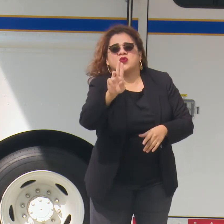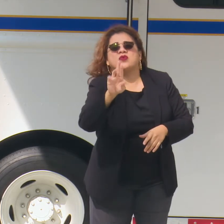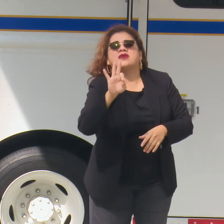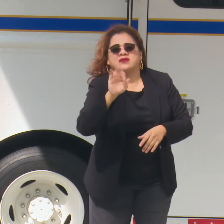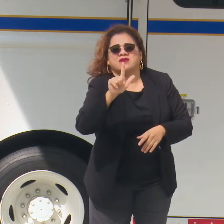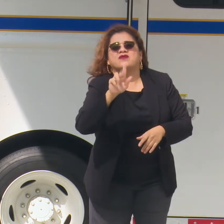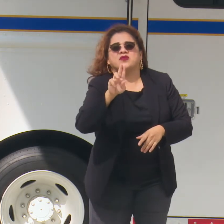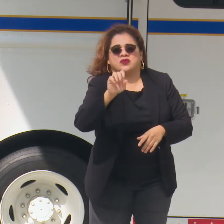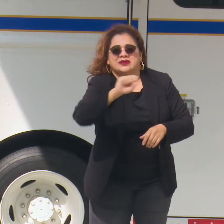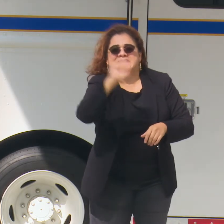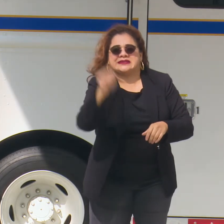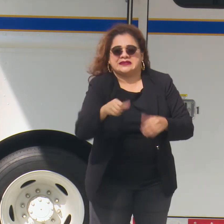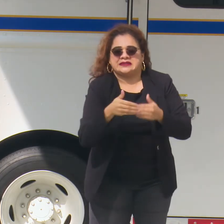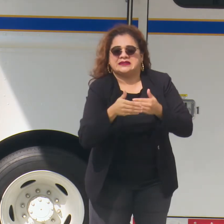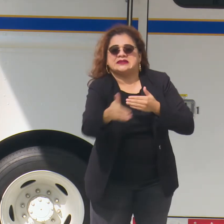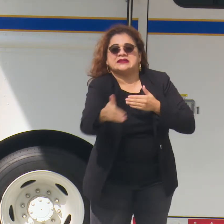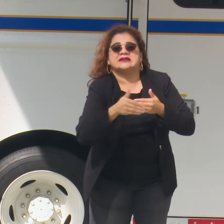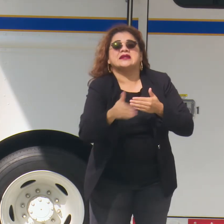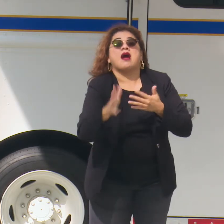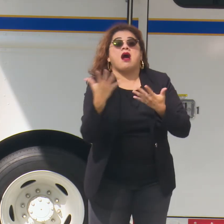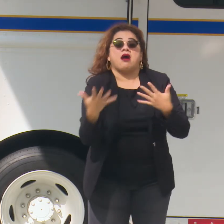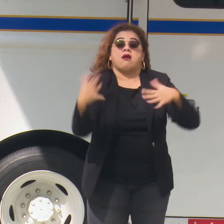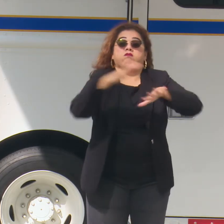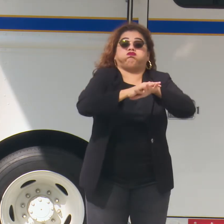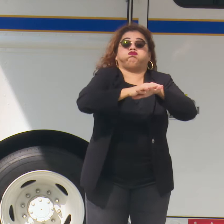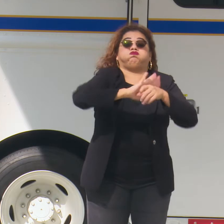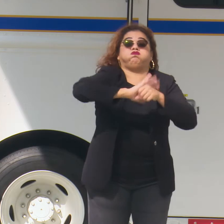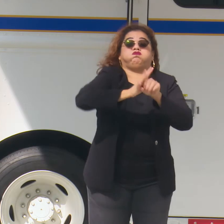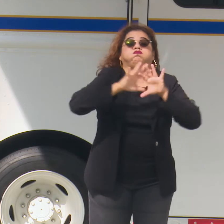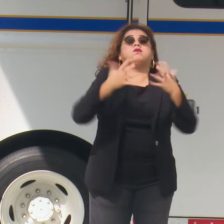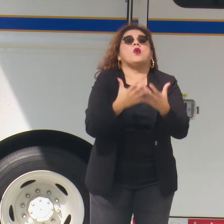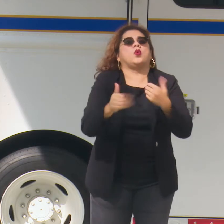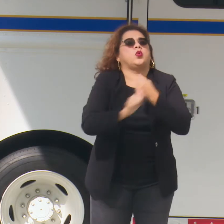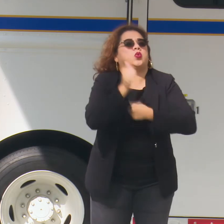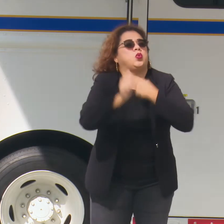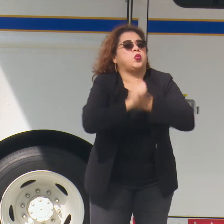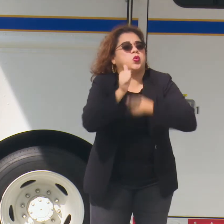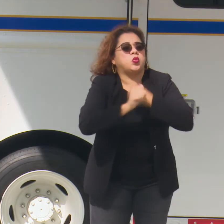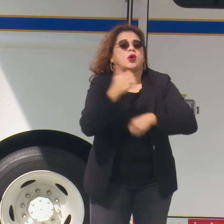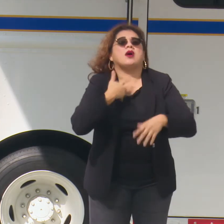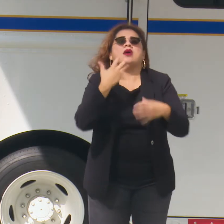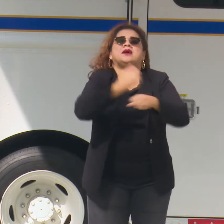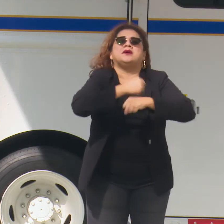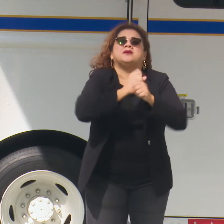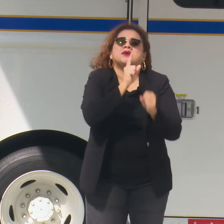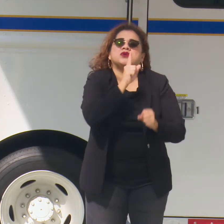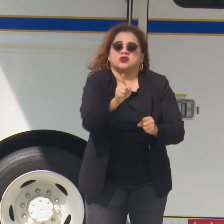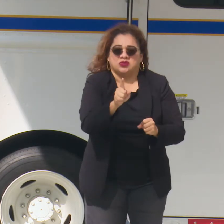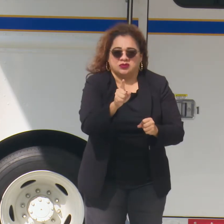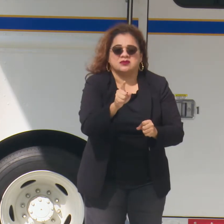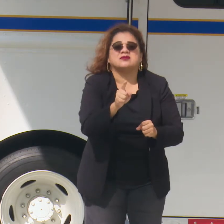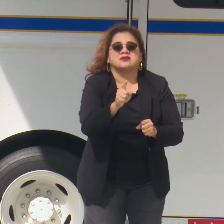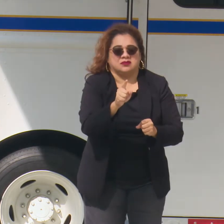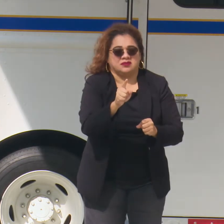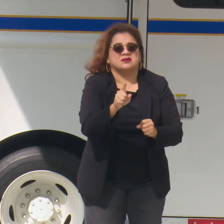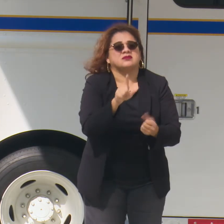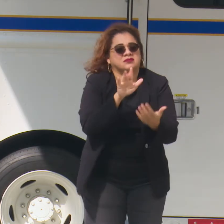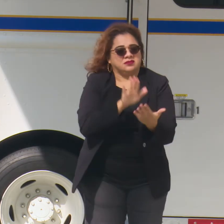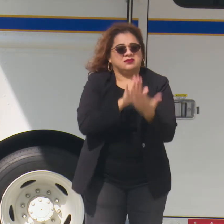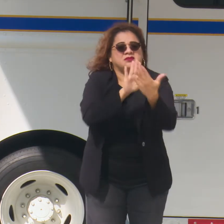second stage of this COVID-19 pandemic. And through this work we've also ensured that equity and addressing the impact of COVID-19